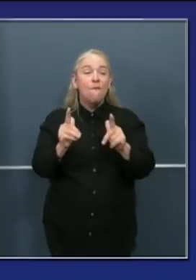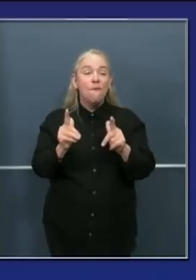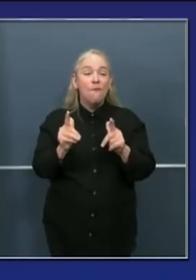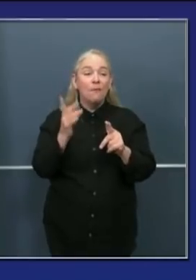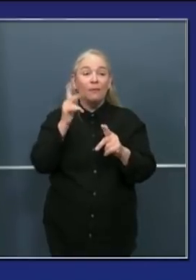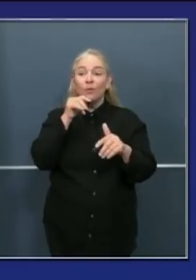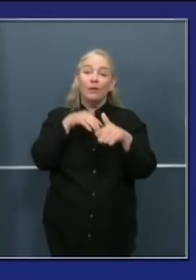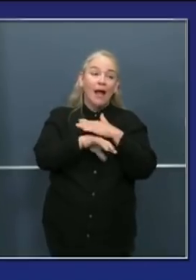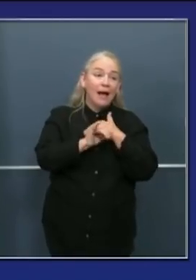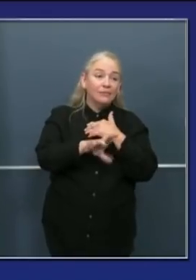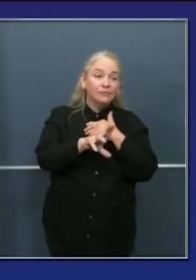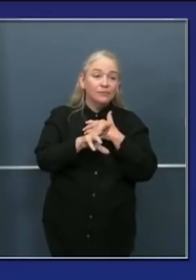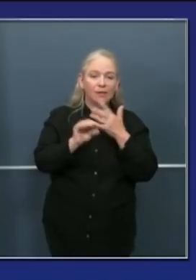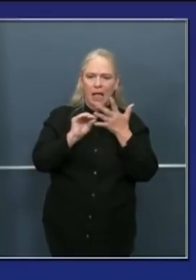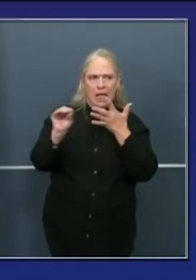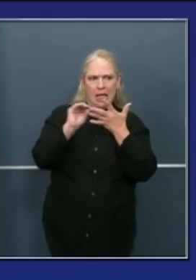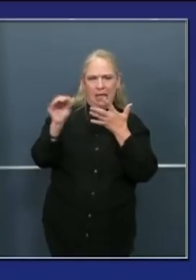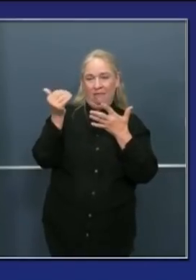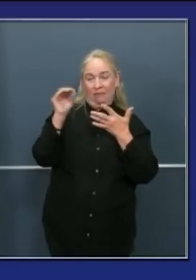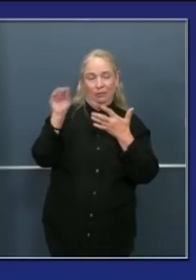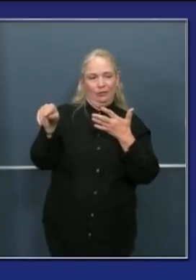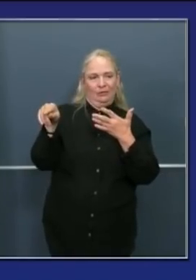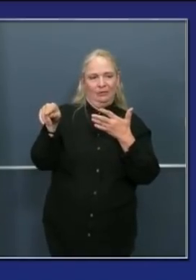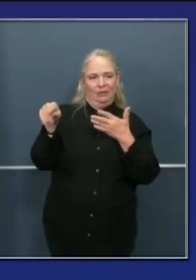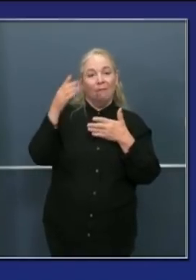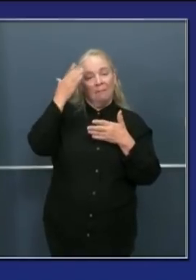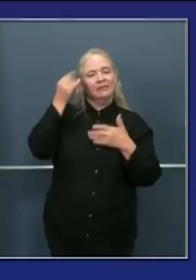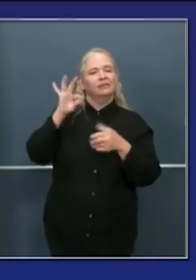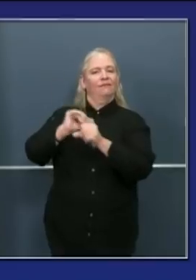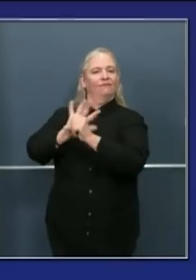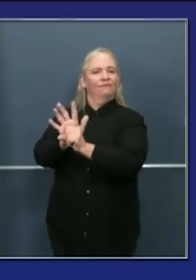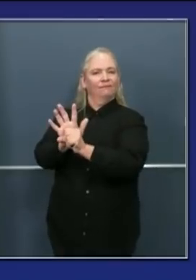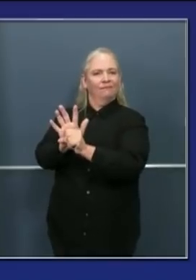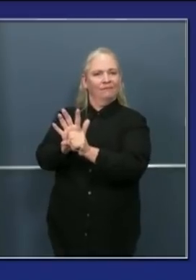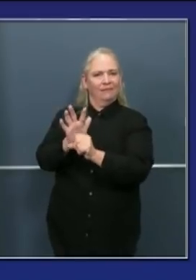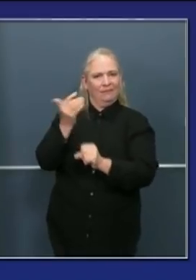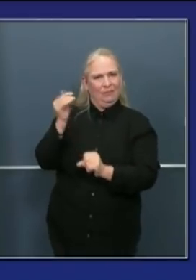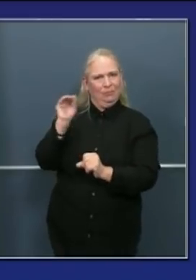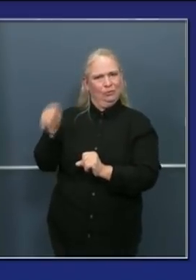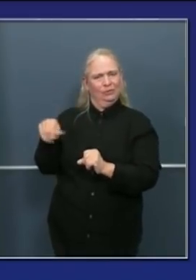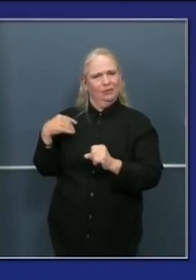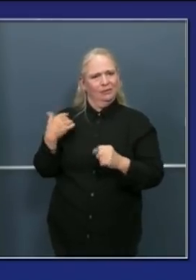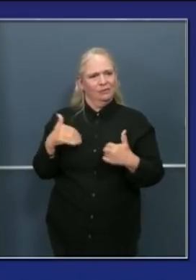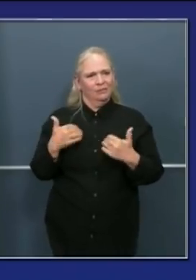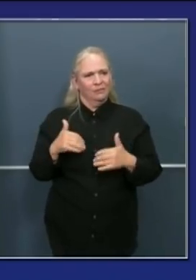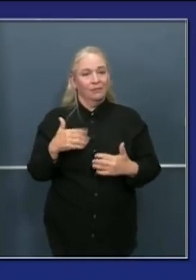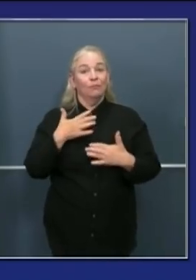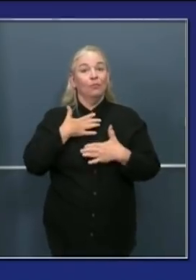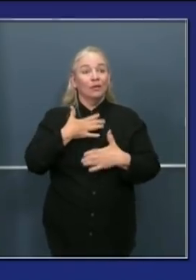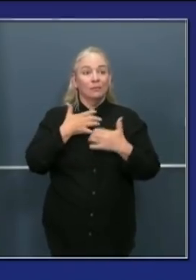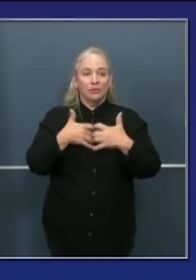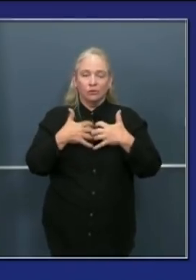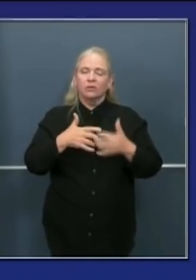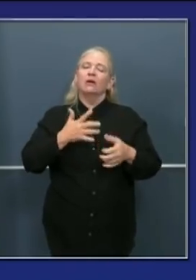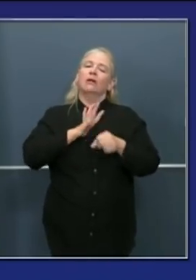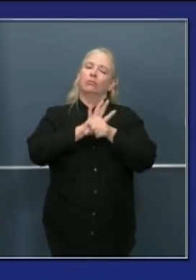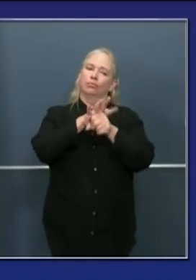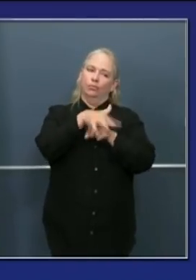PATIENTS REPRESENTS ROUGHLY 15% OF THE TOTAL PATIENTS OF THE